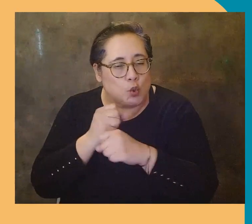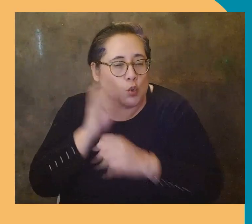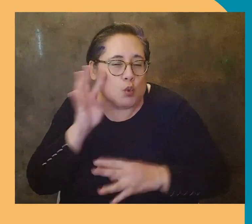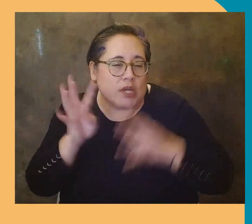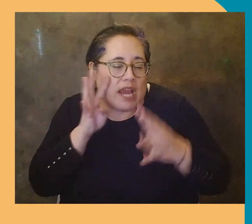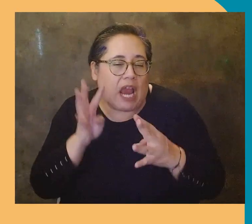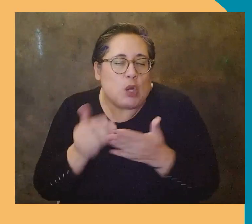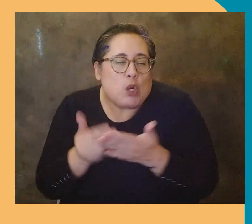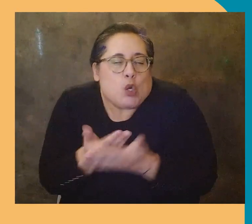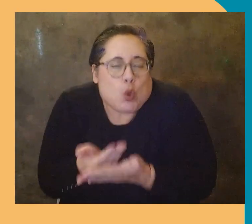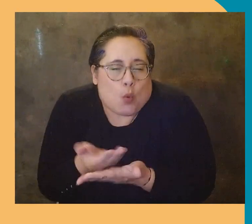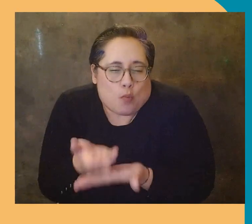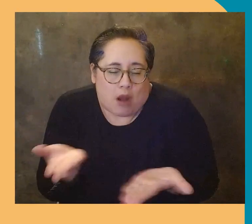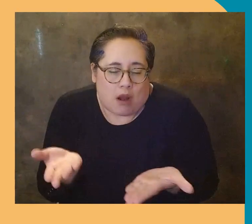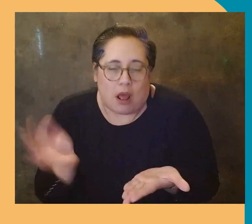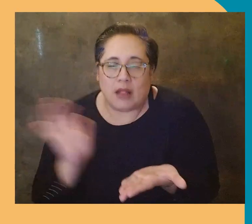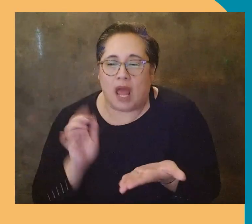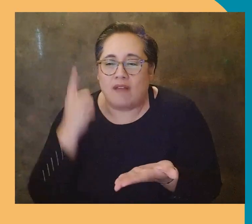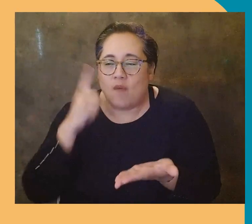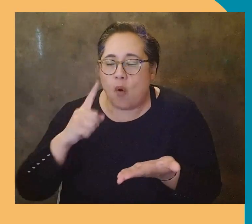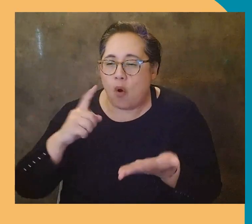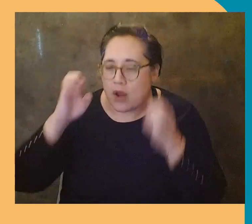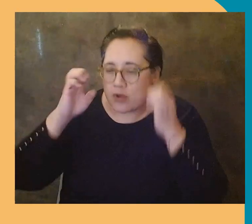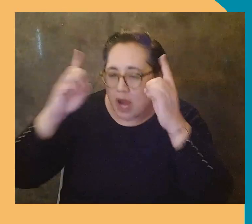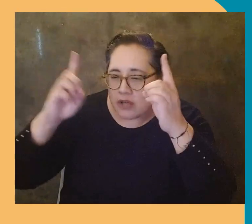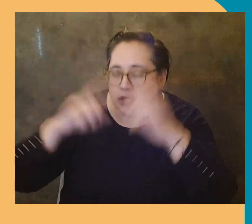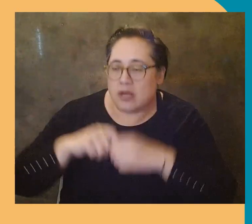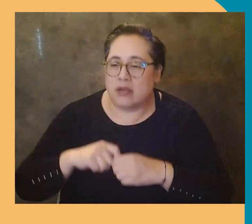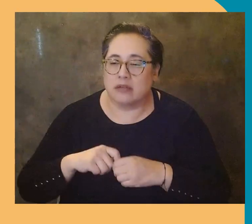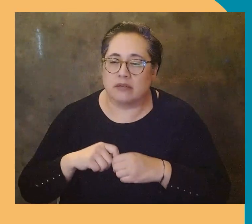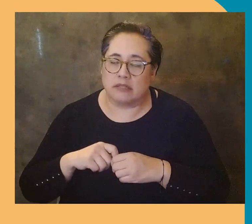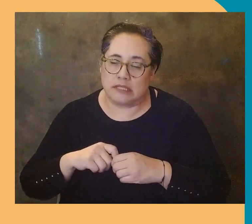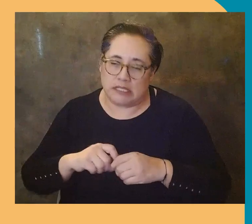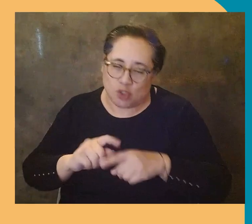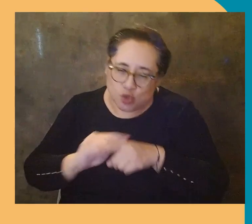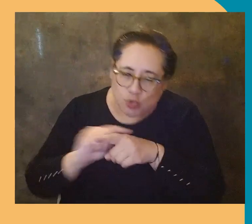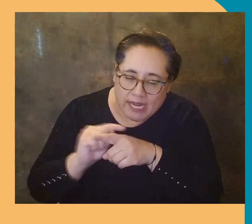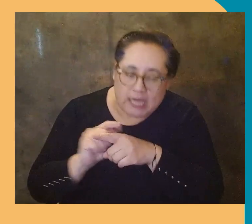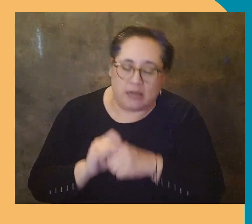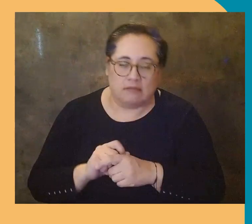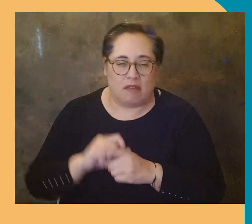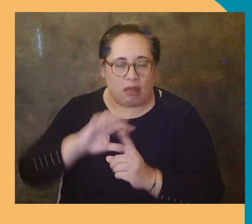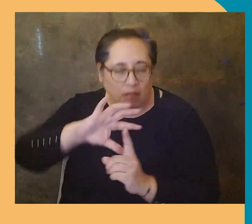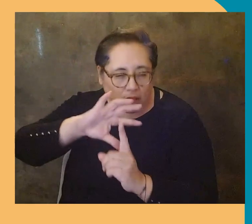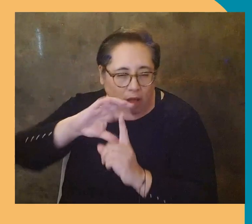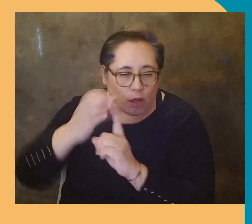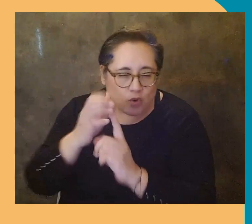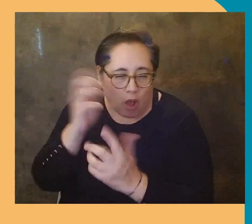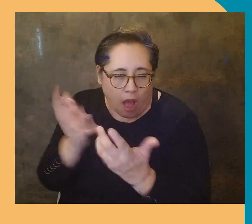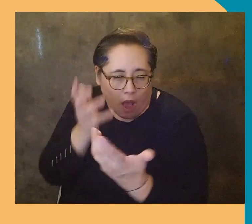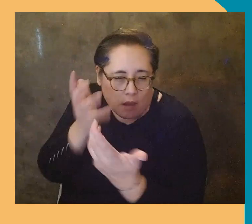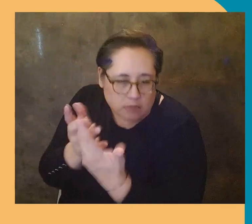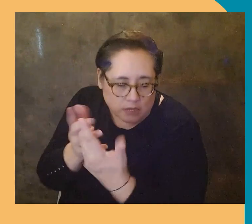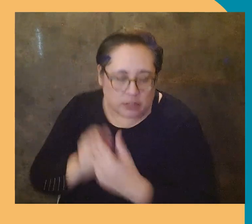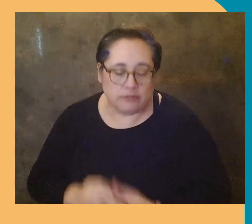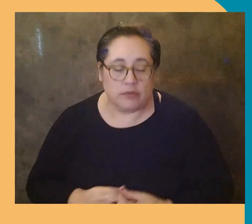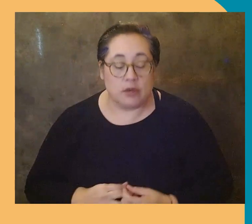something new for education, for training, and that culturally fits.